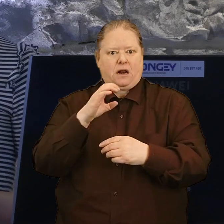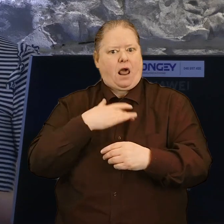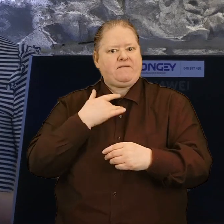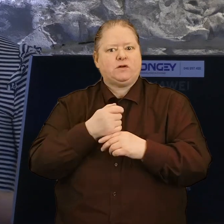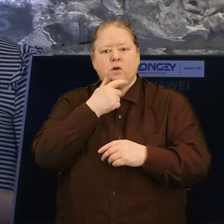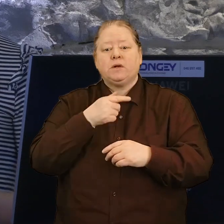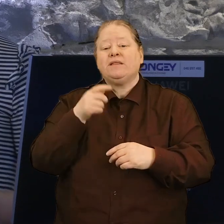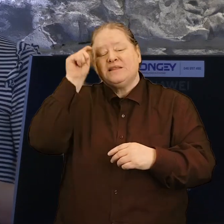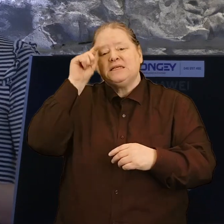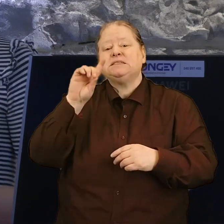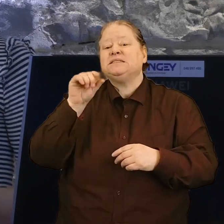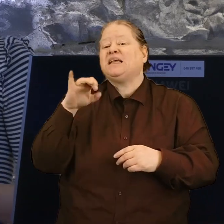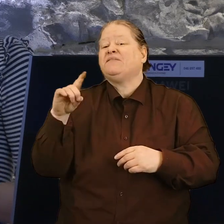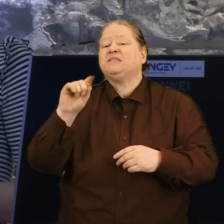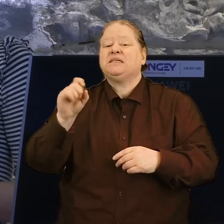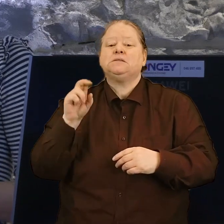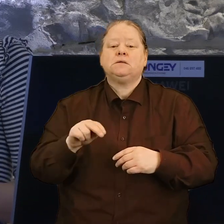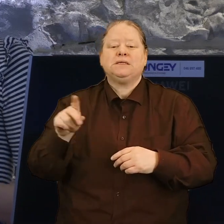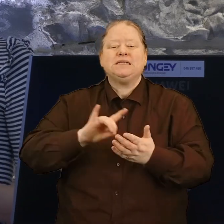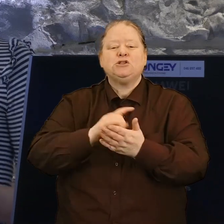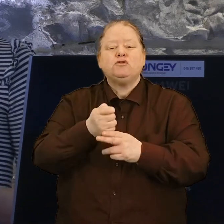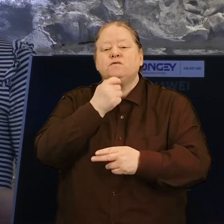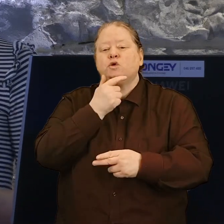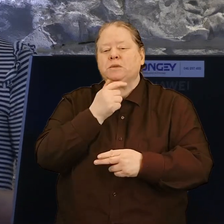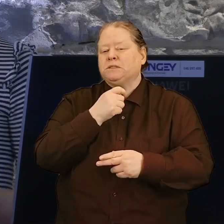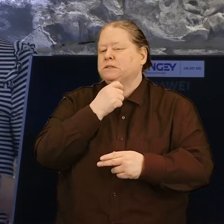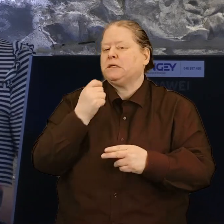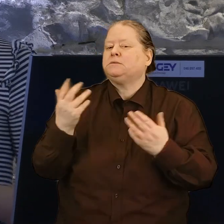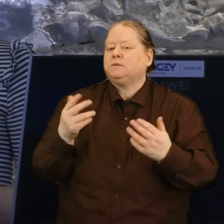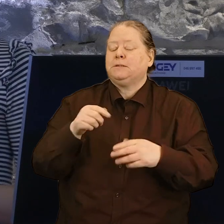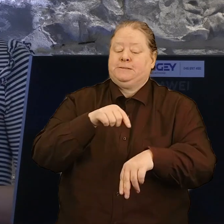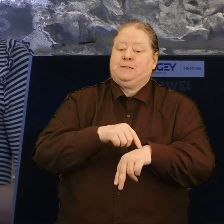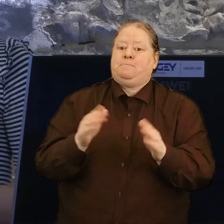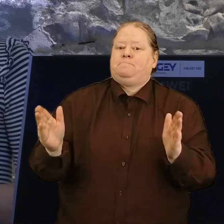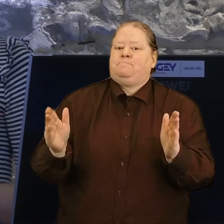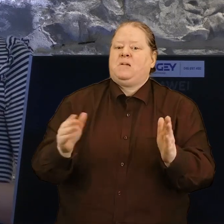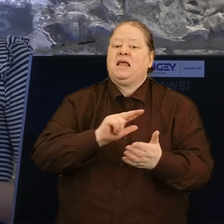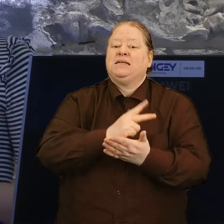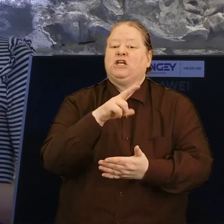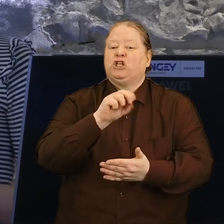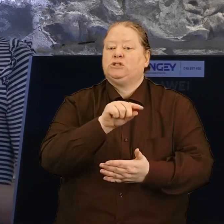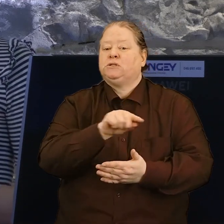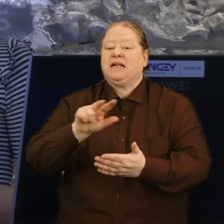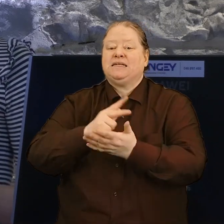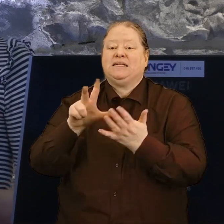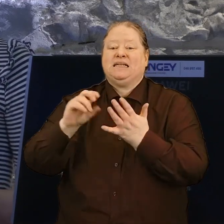And I think David Dixon in his history of Dublin suggests that between 1830 and 1880, Dublin was in a period of the